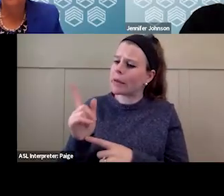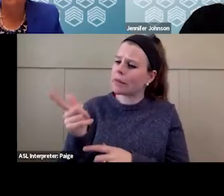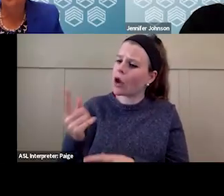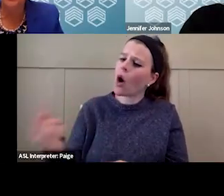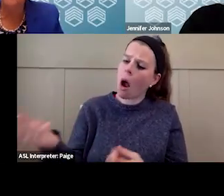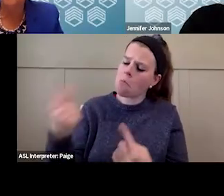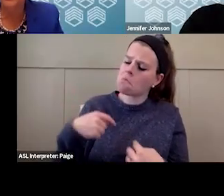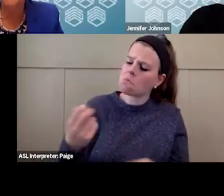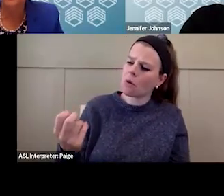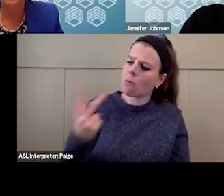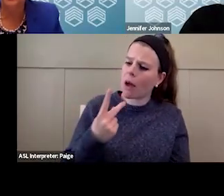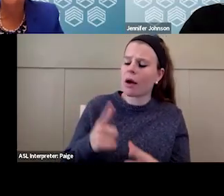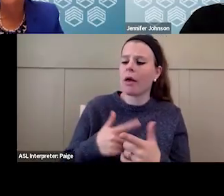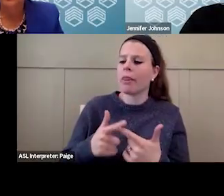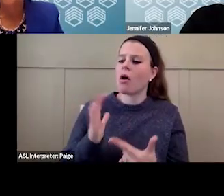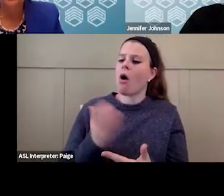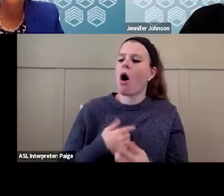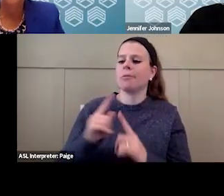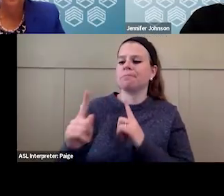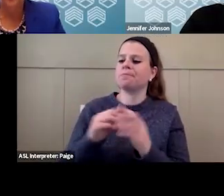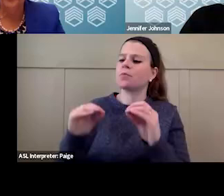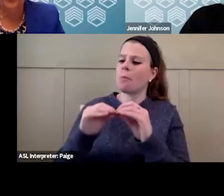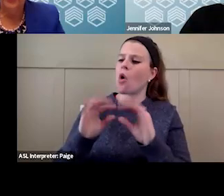a more, uh, productive discussion and, and we can move forward."